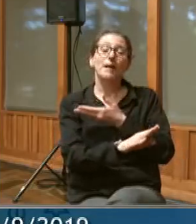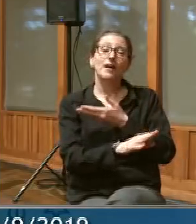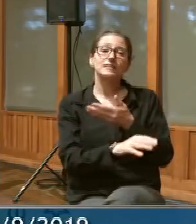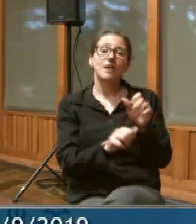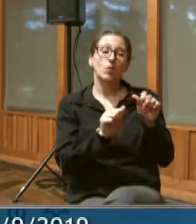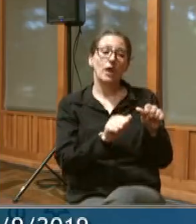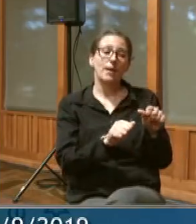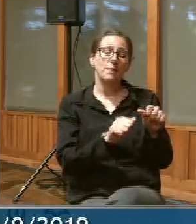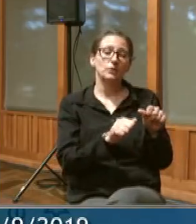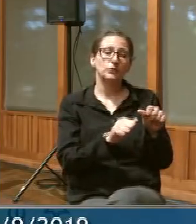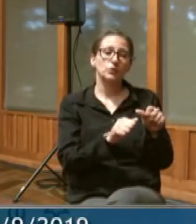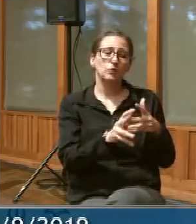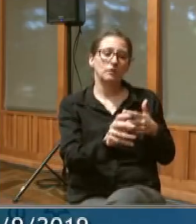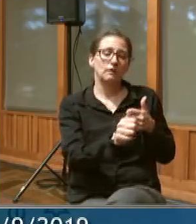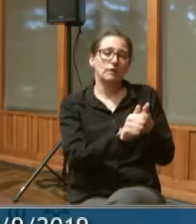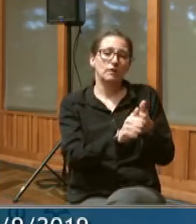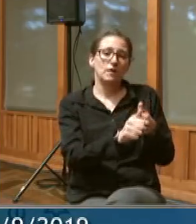SIGNIFICANT BUDGET SHORTFALL. WHILE IN YEARS PAST THE BUREAU